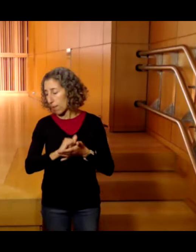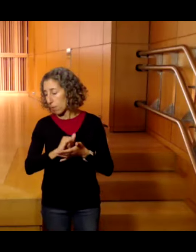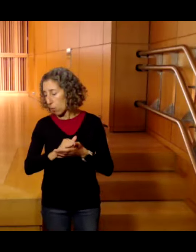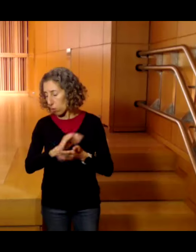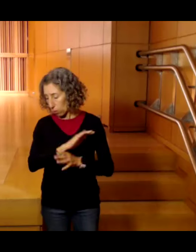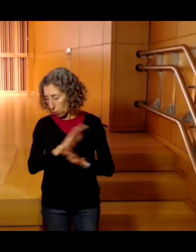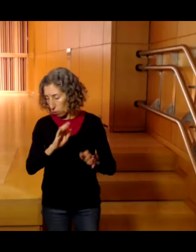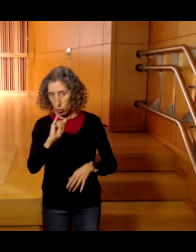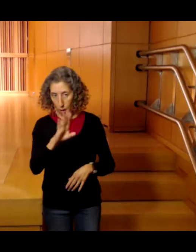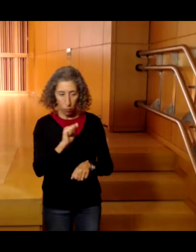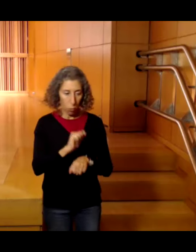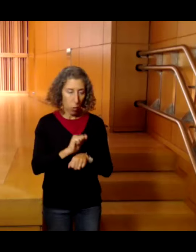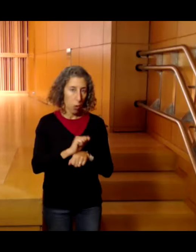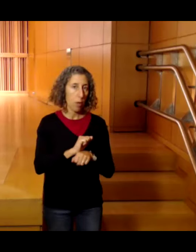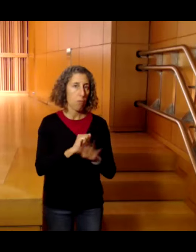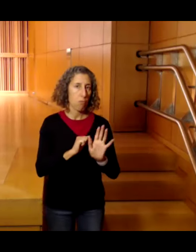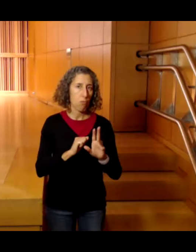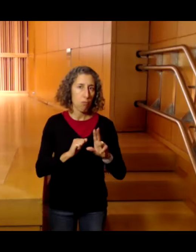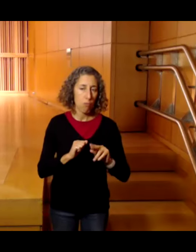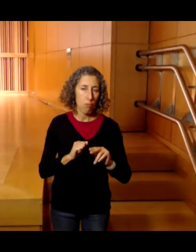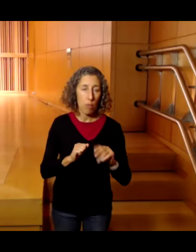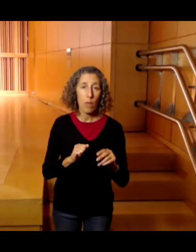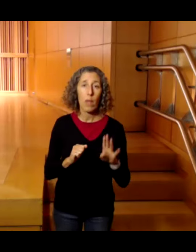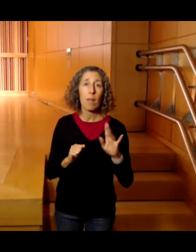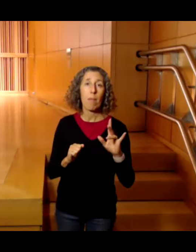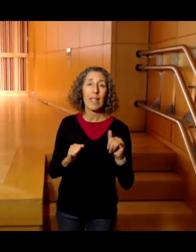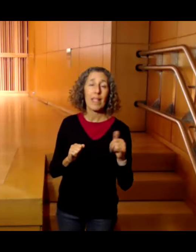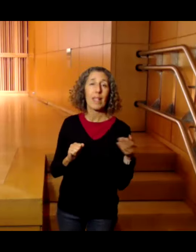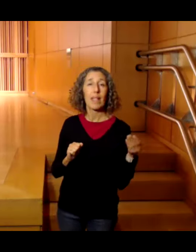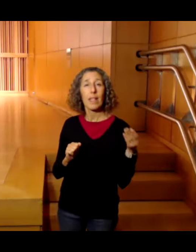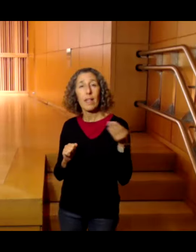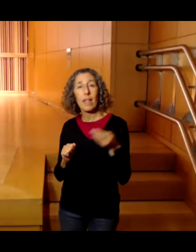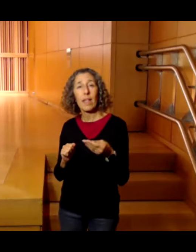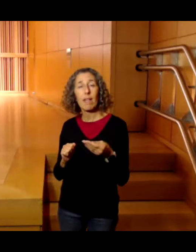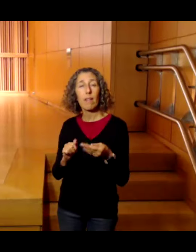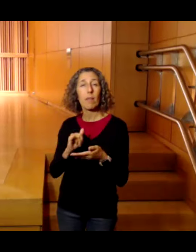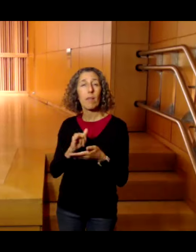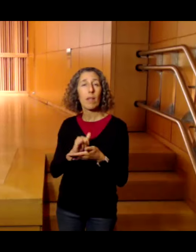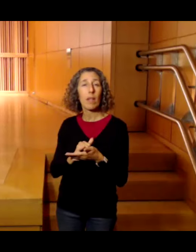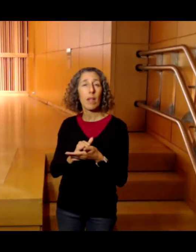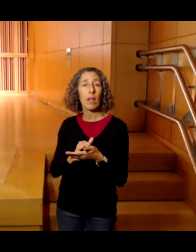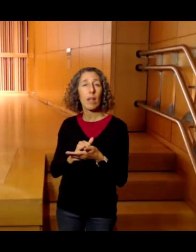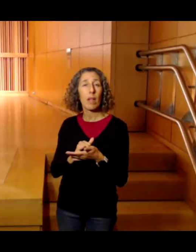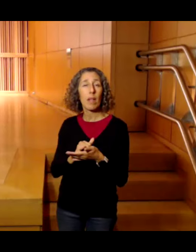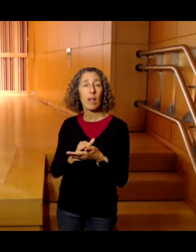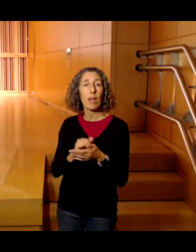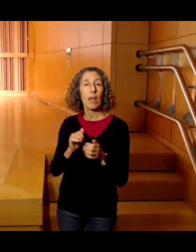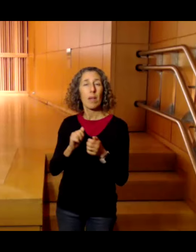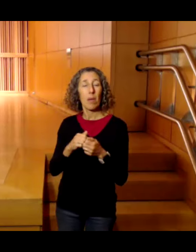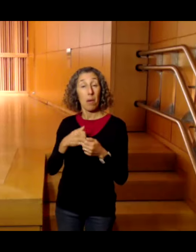that the safe route that Billy offered him days. toiling under the burden of letters and packages, nights.